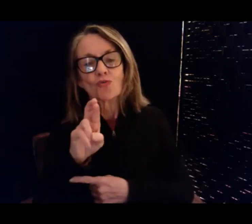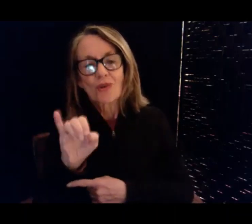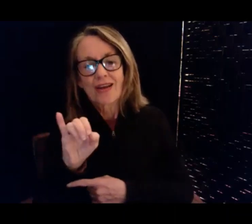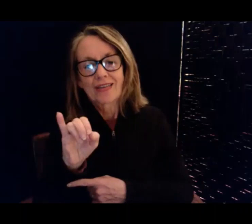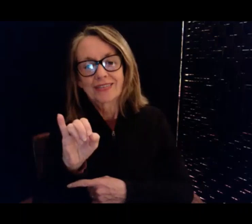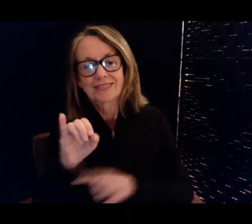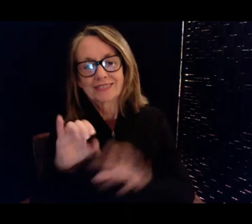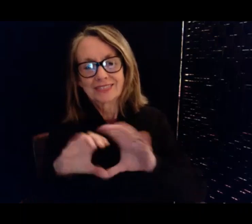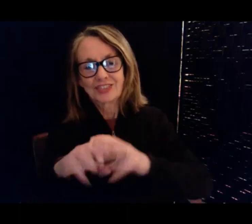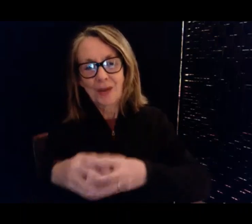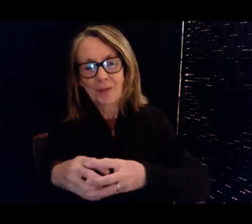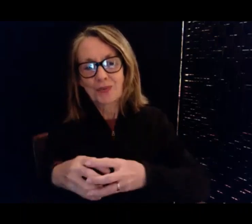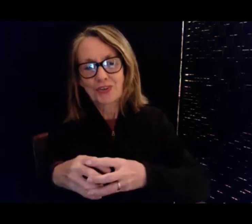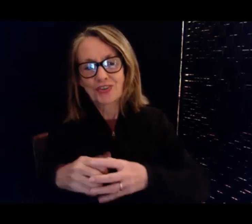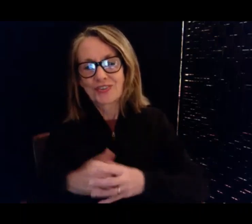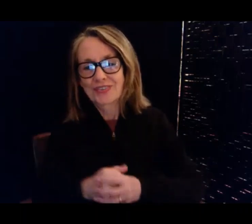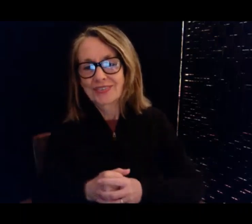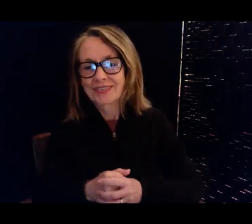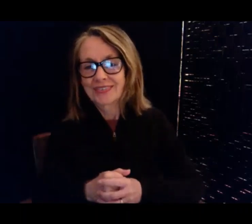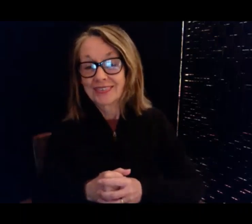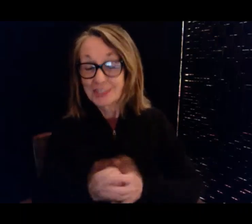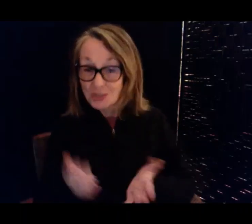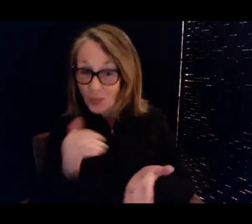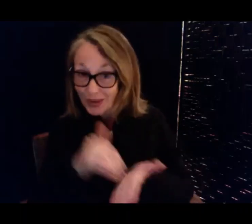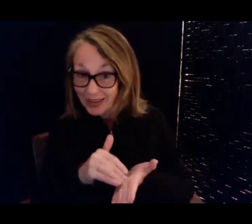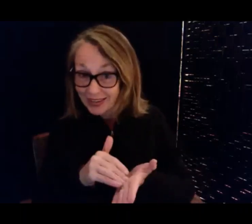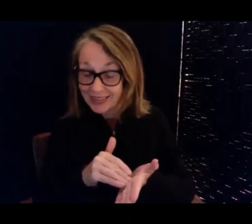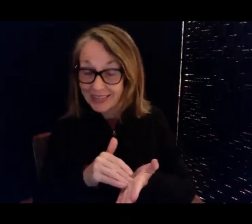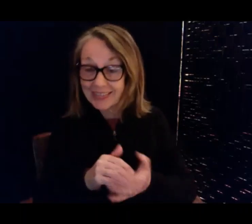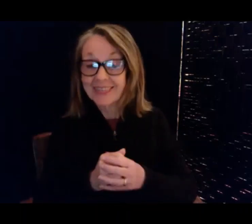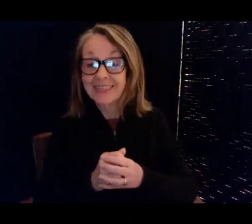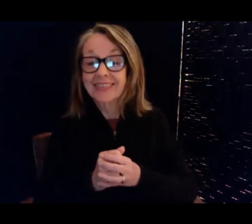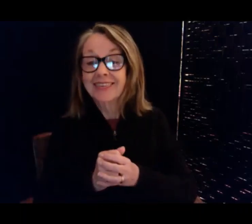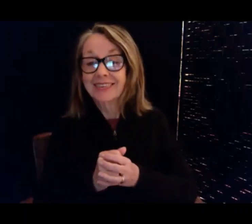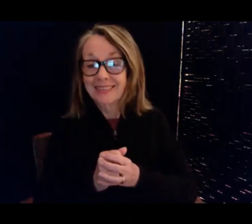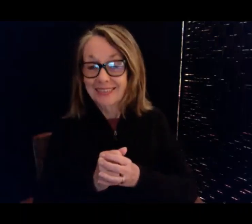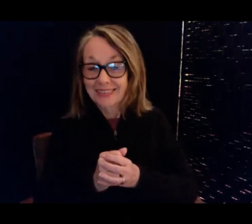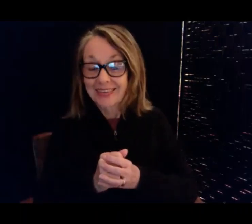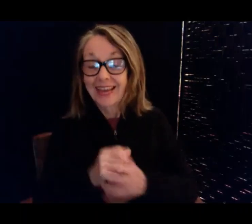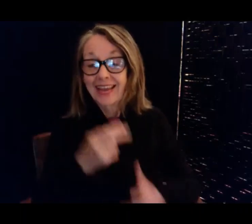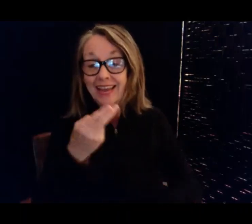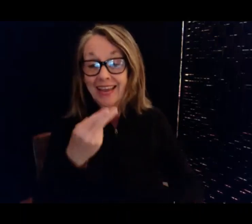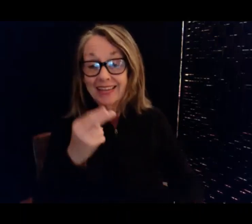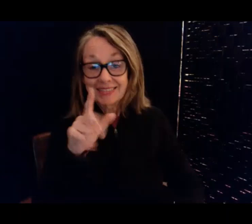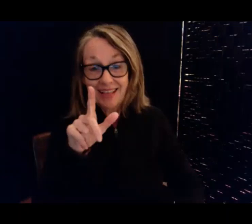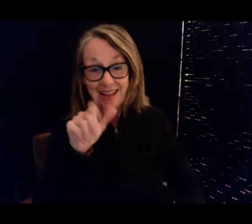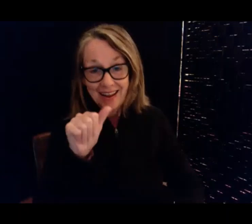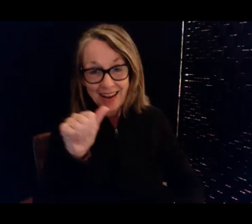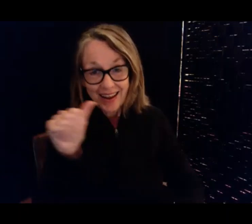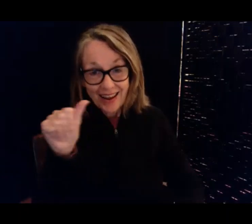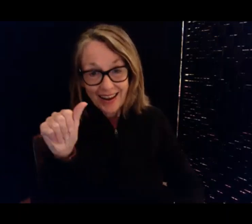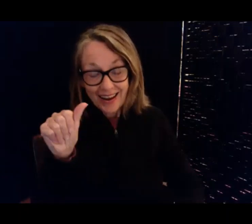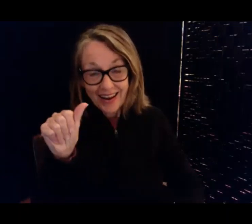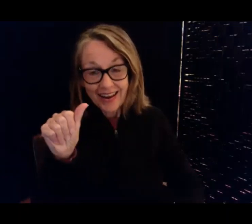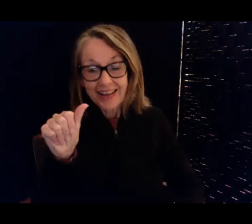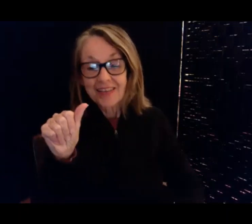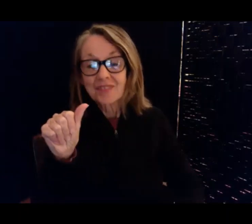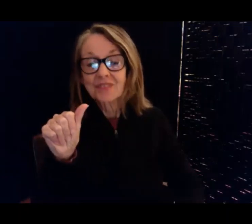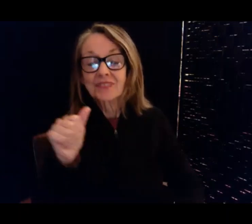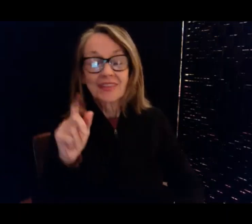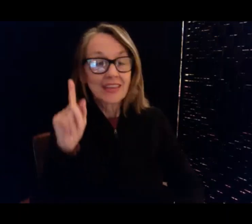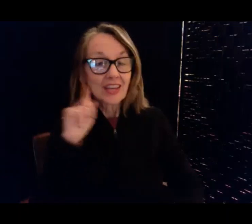so again, from this, Hearing Loss Association of America we're here to